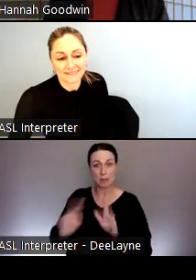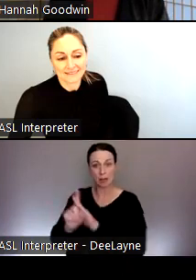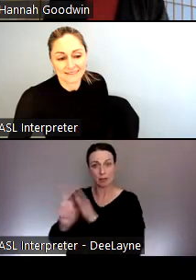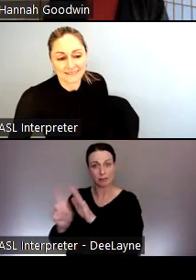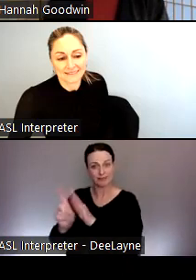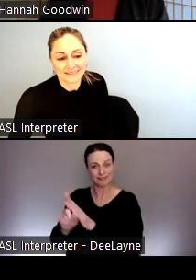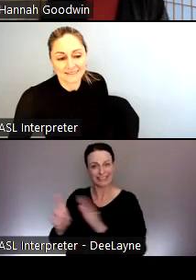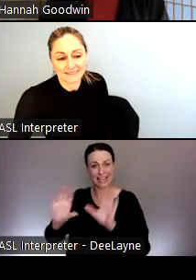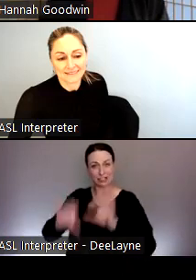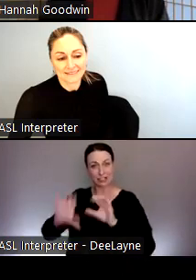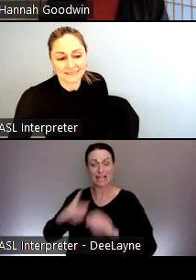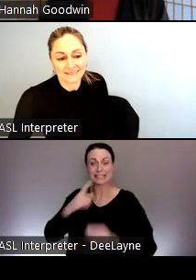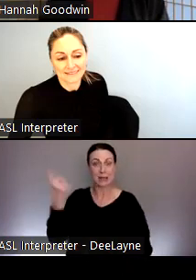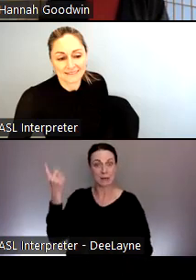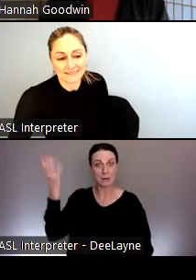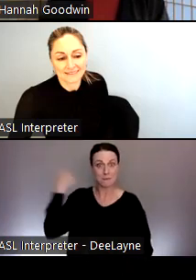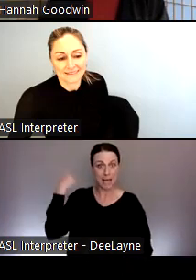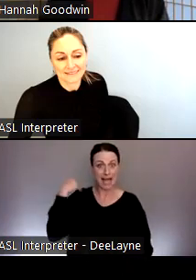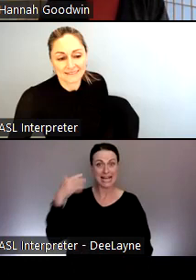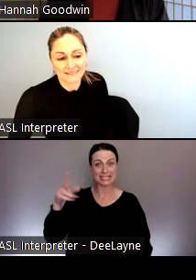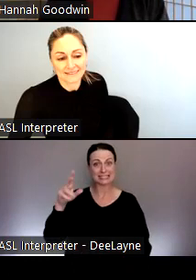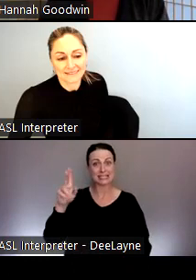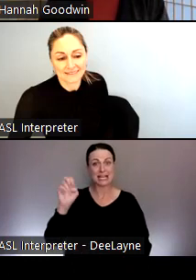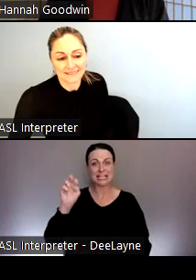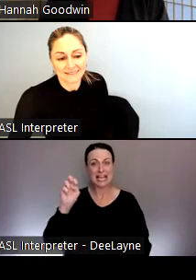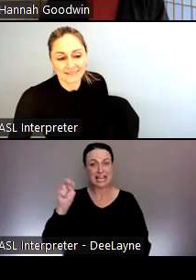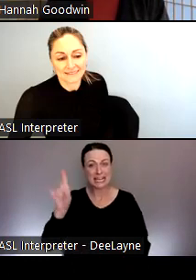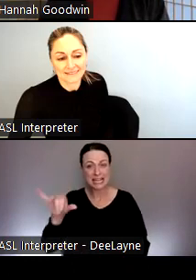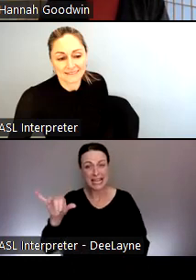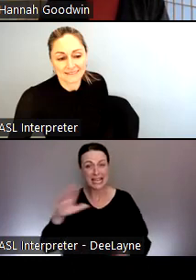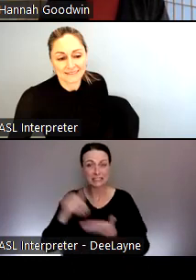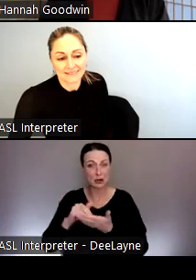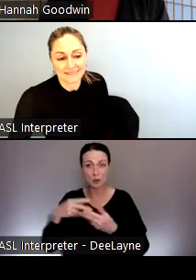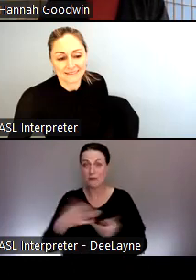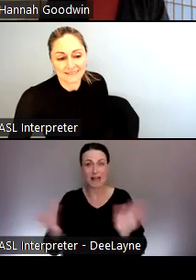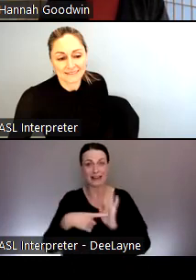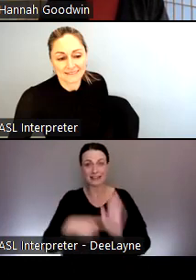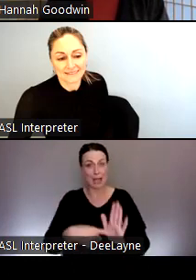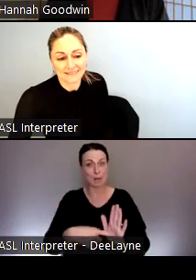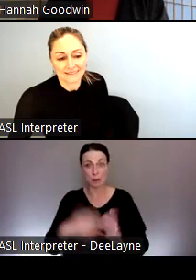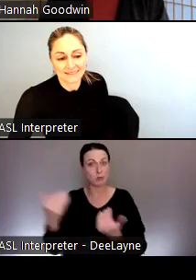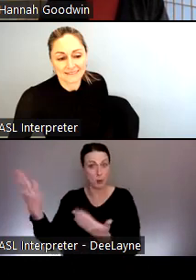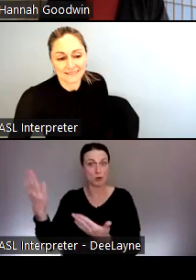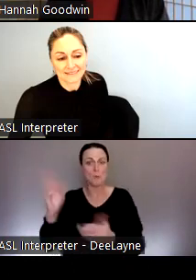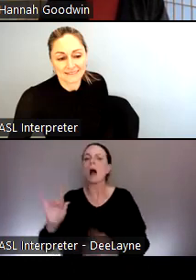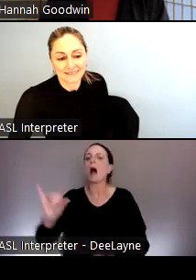saying that in the past, the Kennedy Center has provided sort of an example proposal so that people know kind of what to put together.